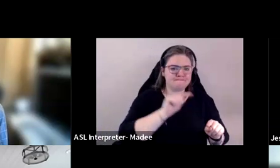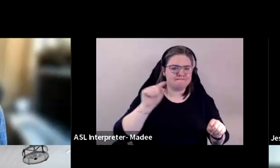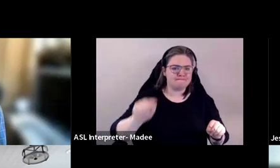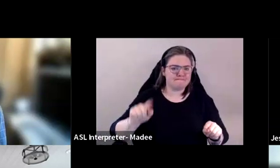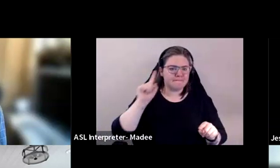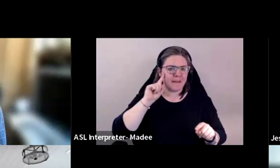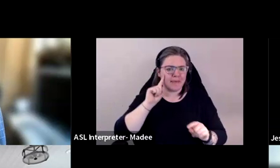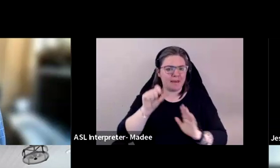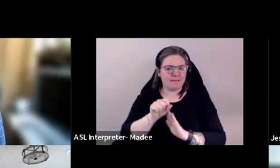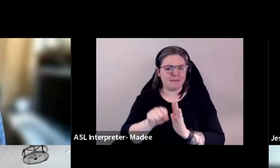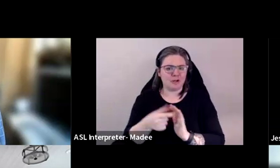that they've had